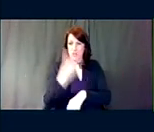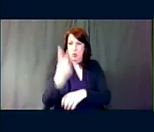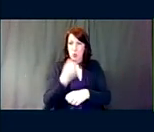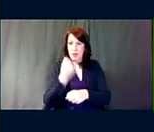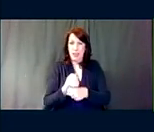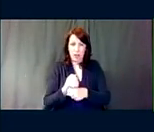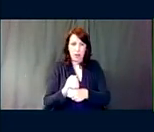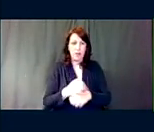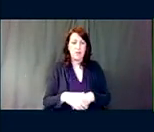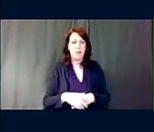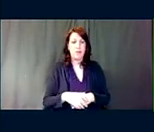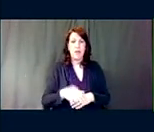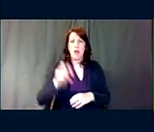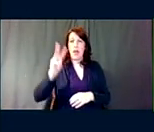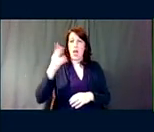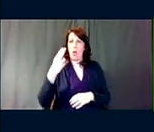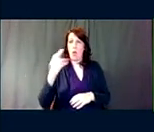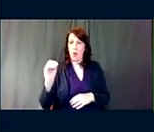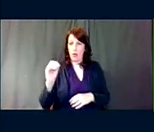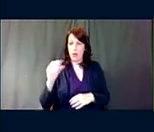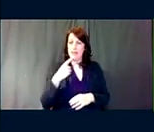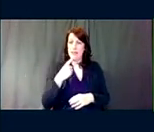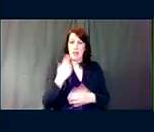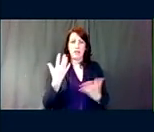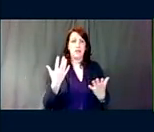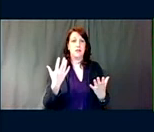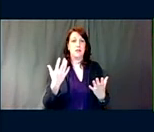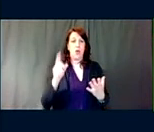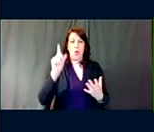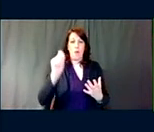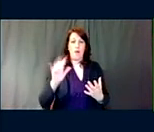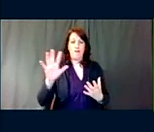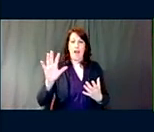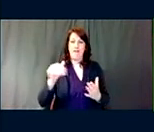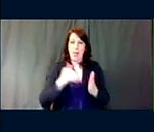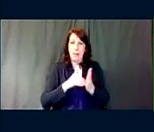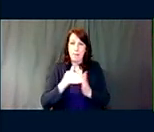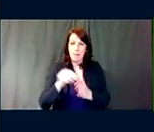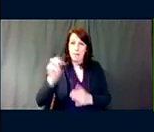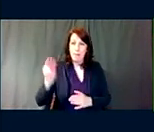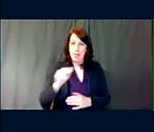PAST FEW YEARS. AND W.H.O. ESTIMATES THAT ADDITIONAL 1.5 MILLION DEATHS